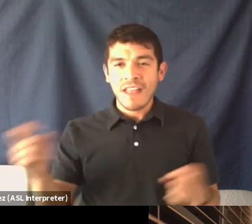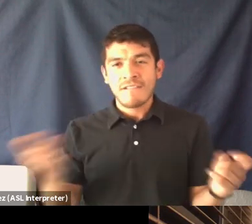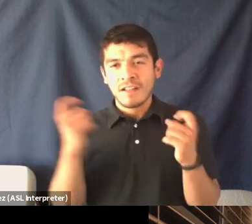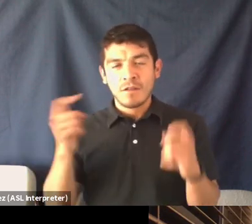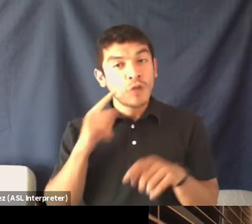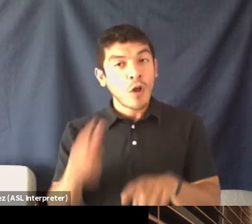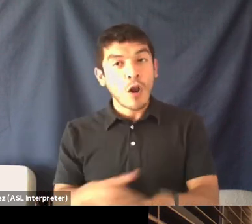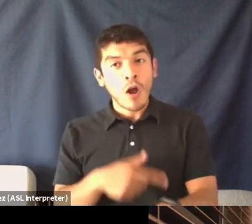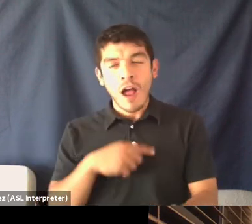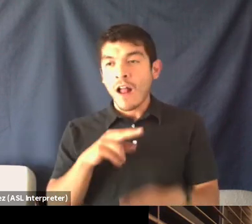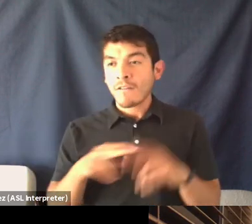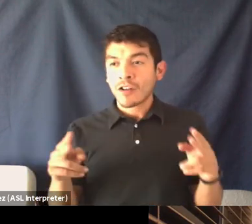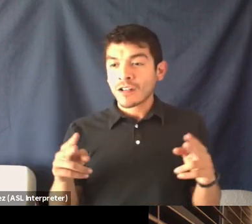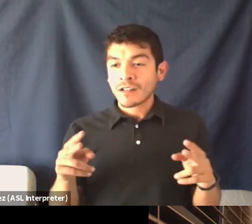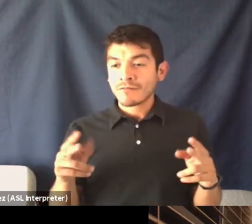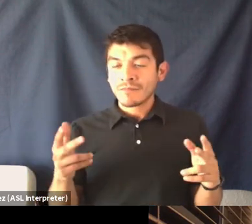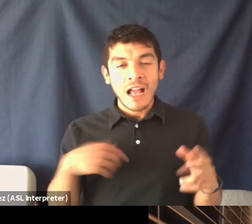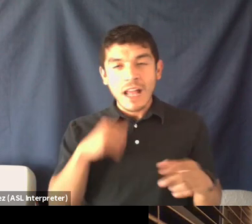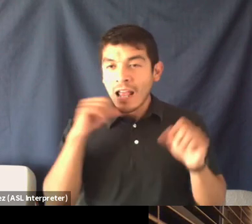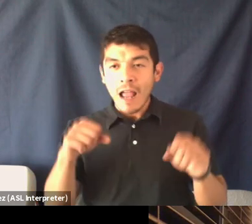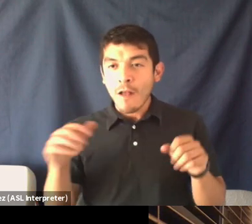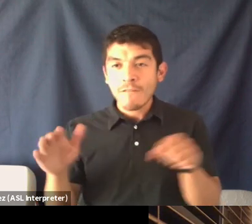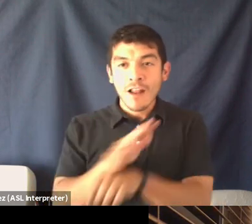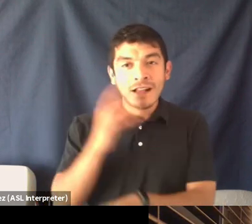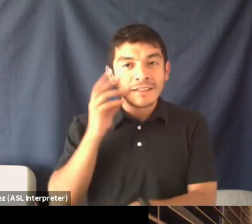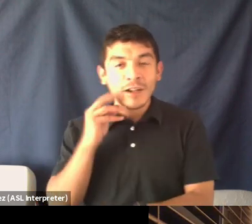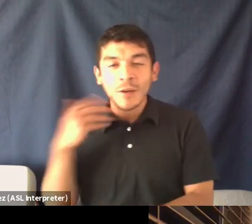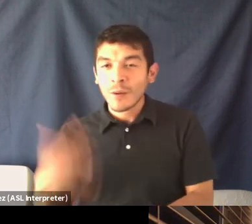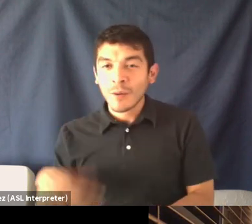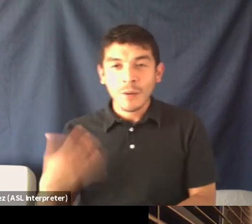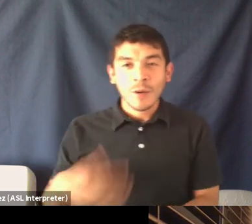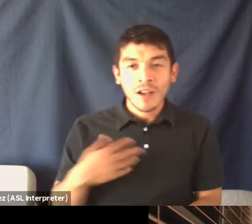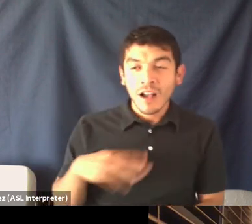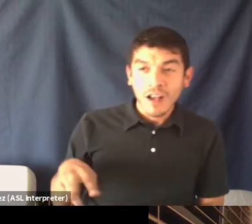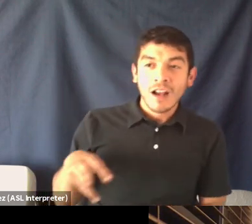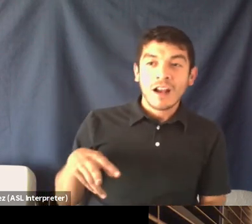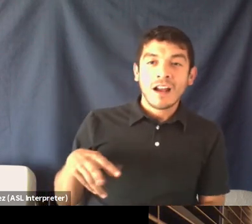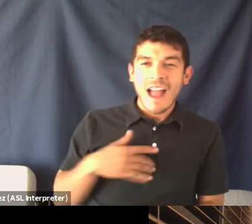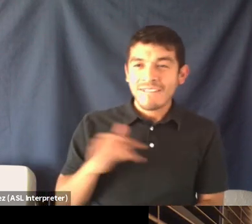And I don't think I was able to fully process it. Even now, I feel like with the pandemic, I'm just like, "Did that even happen?"